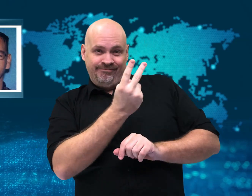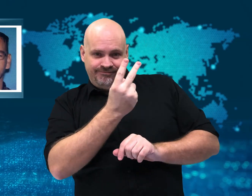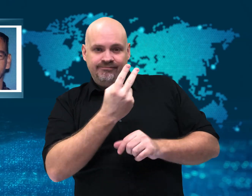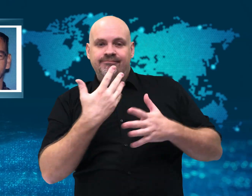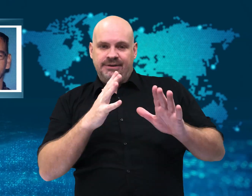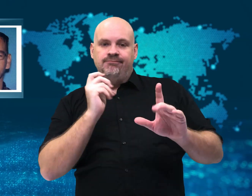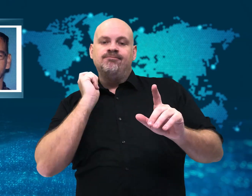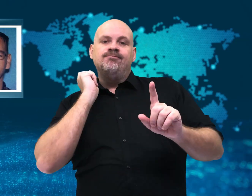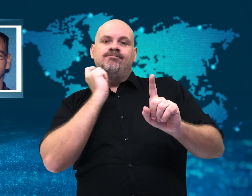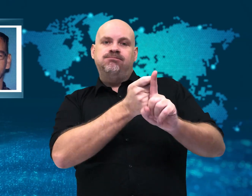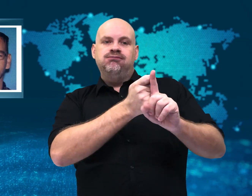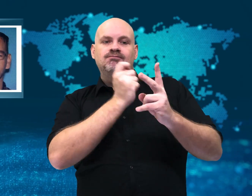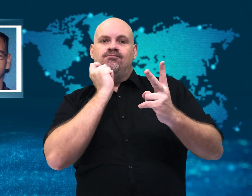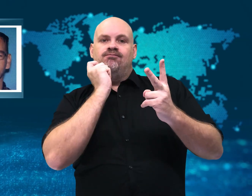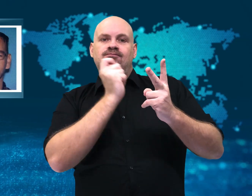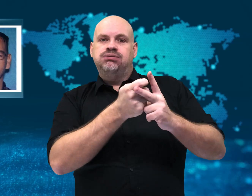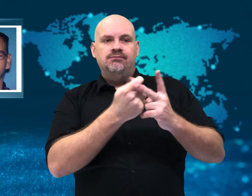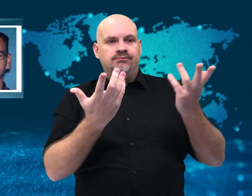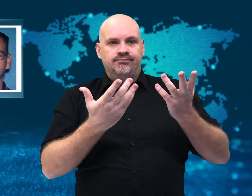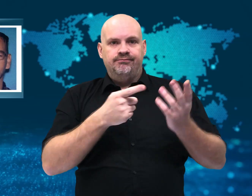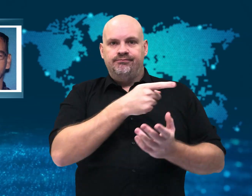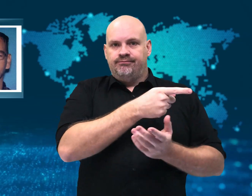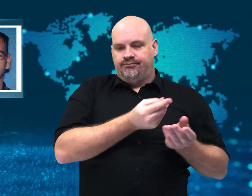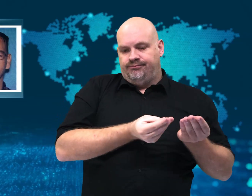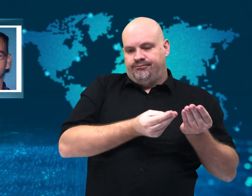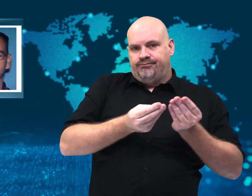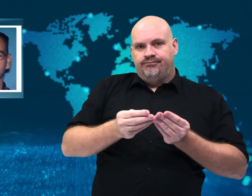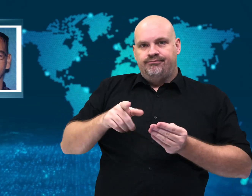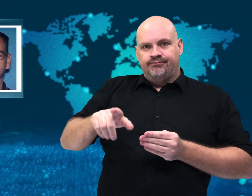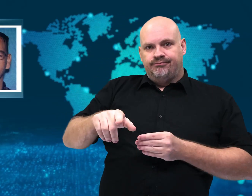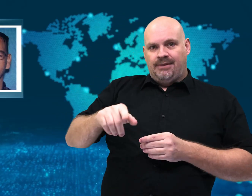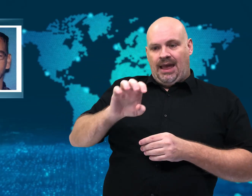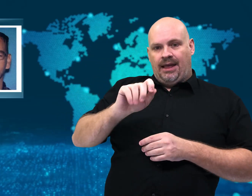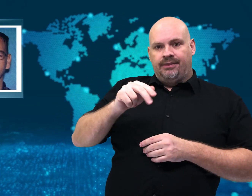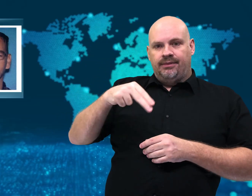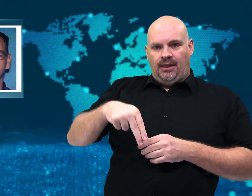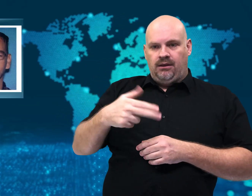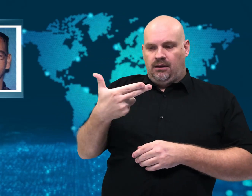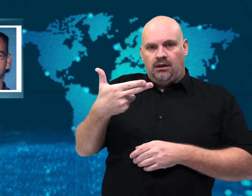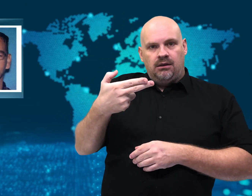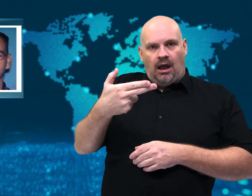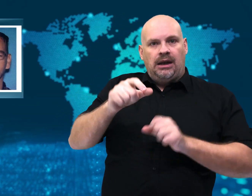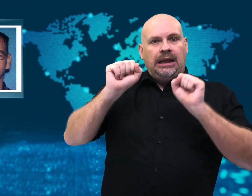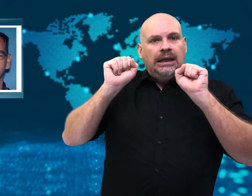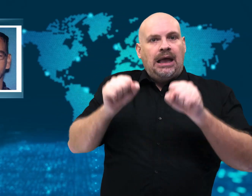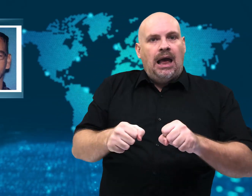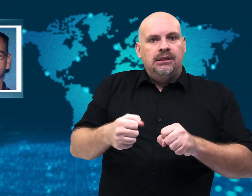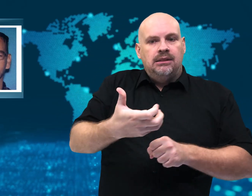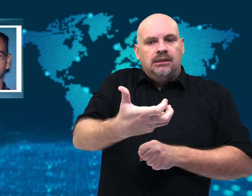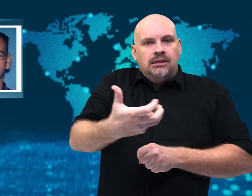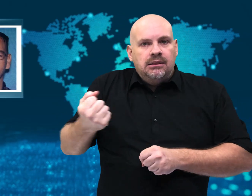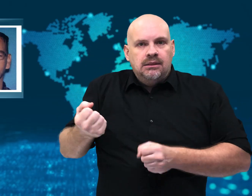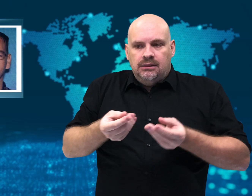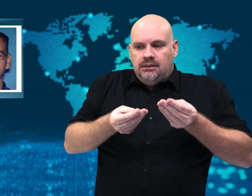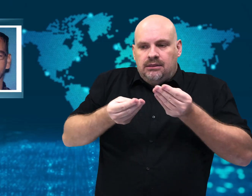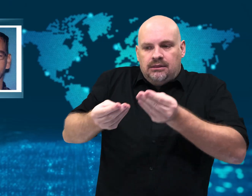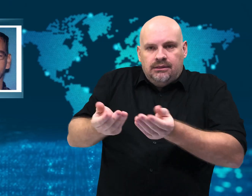his parents have also been charged for giving their underage son